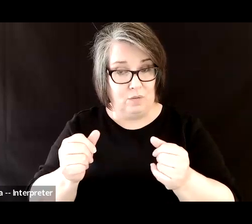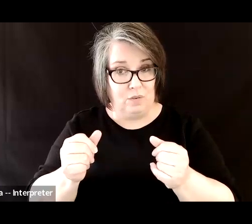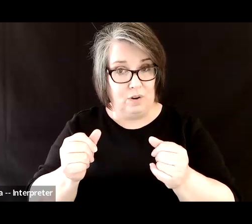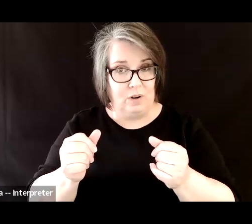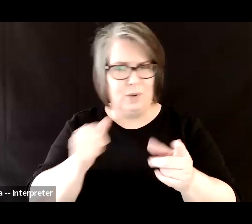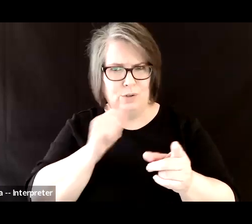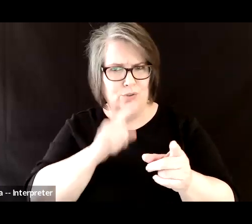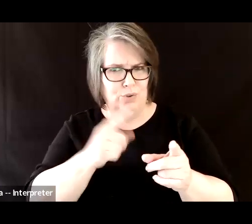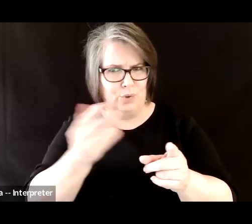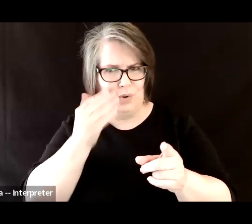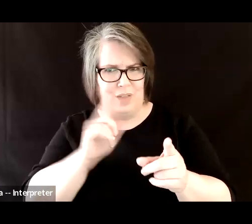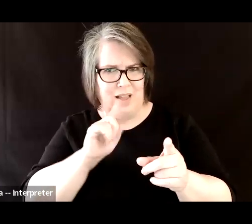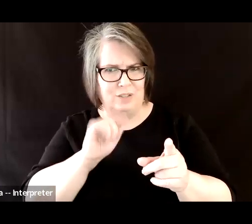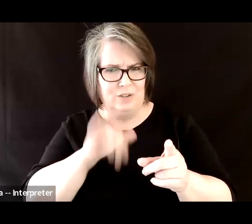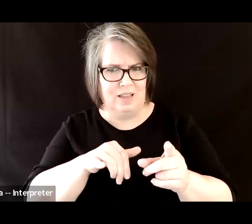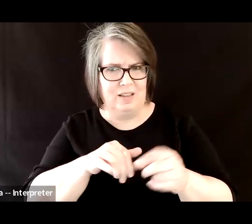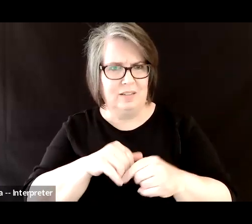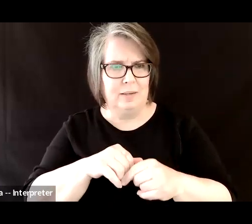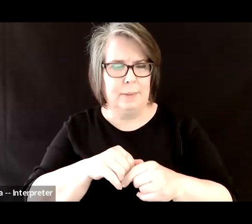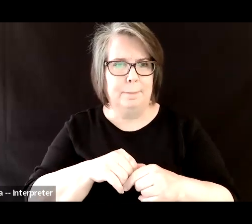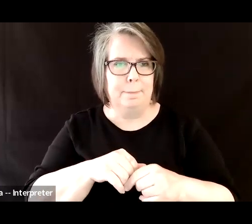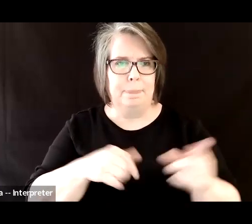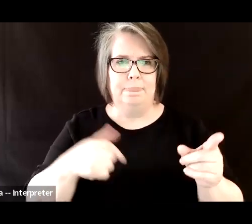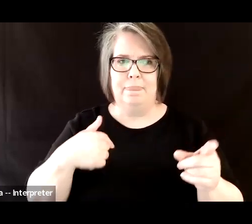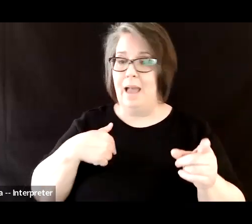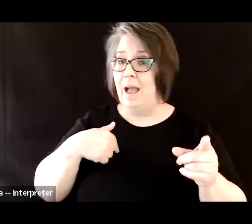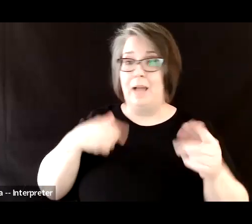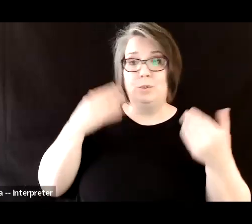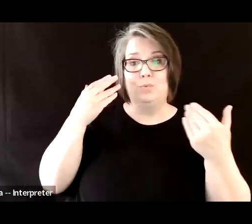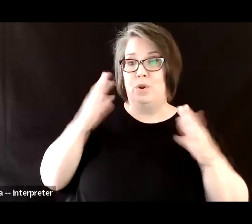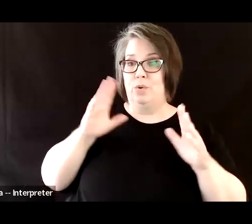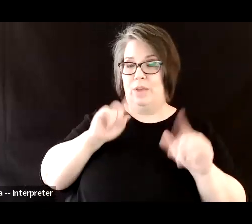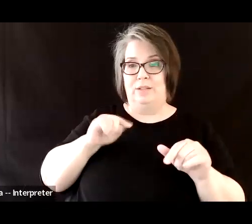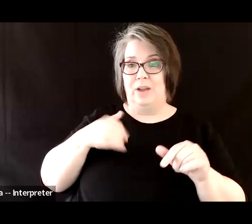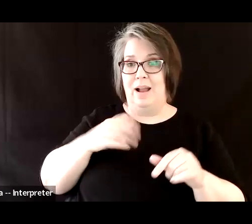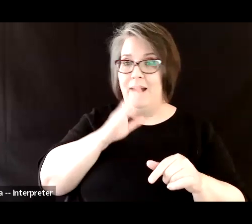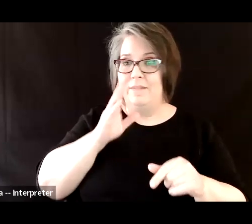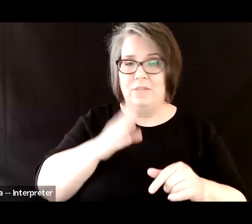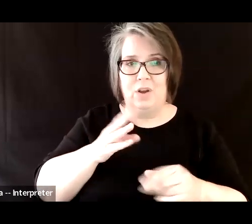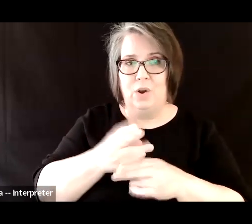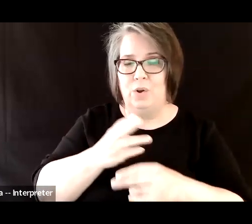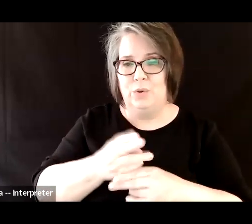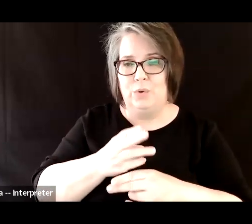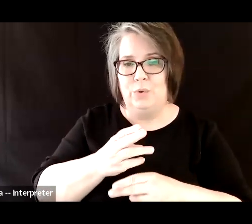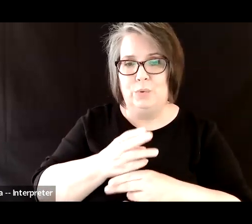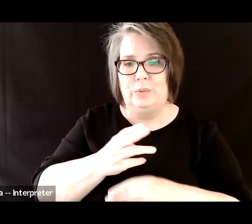answer to that. >> I do not. I haven't used Pinopto in a very long time.